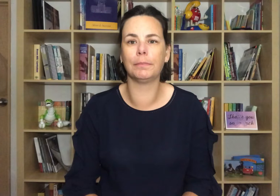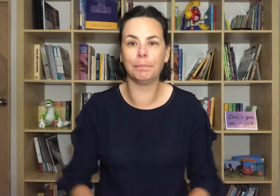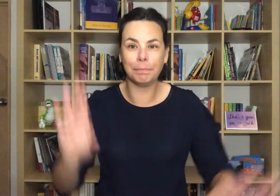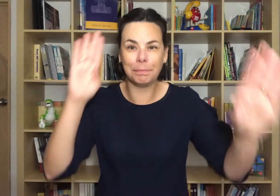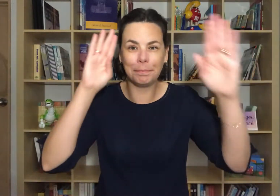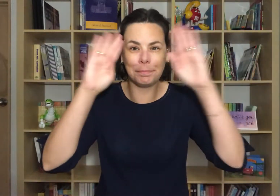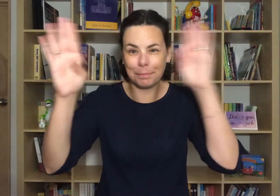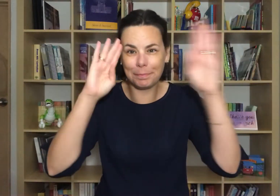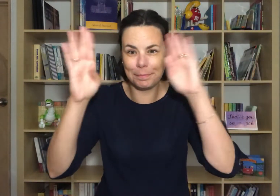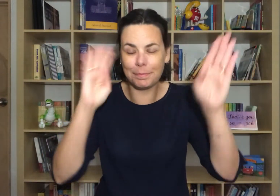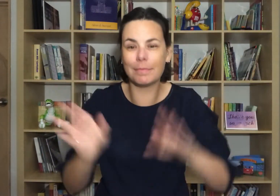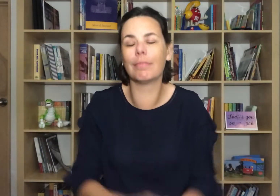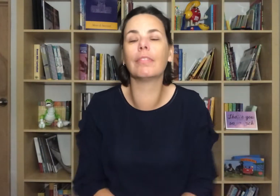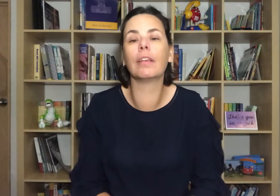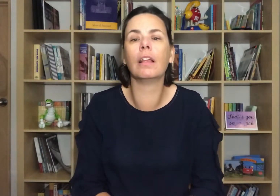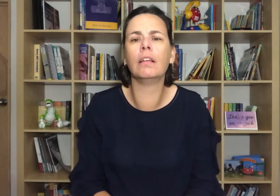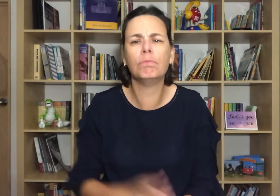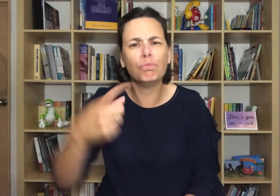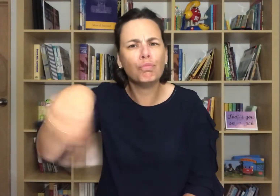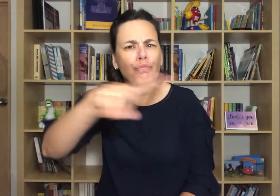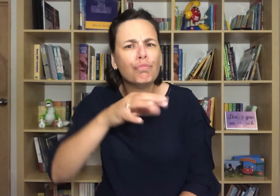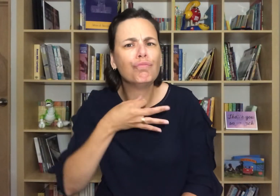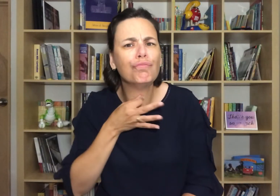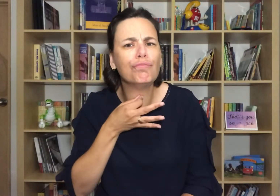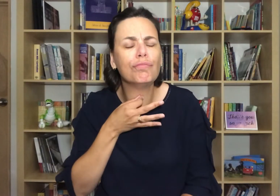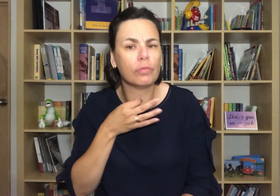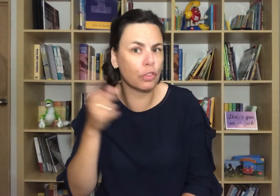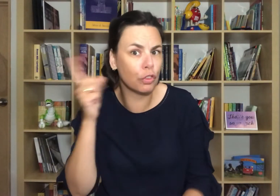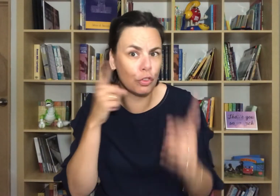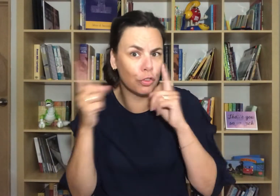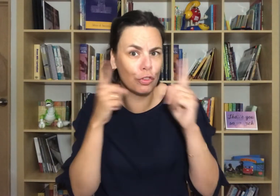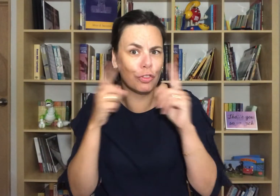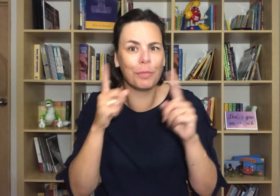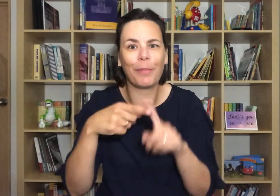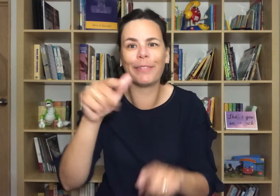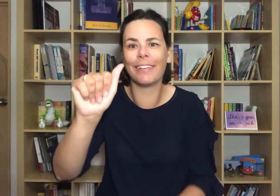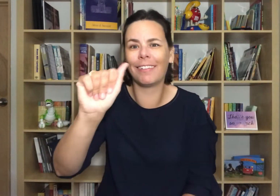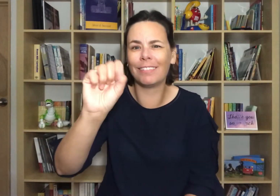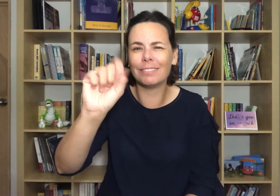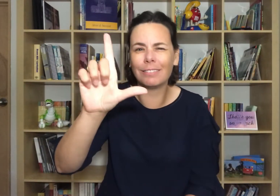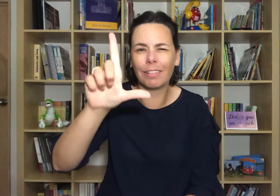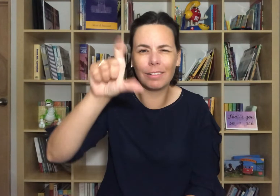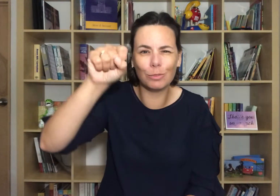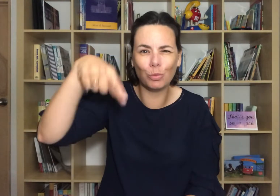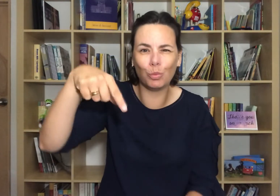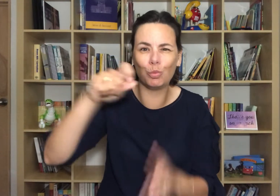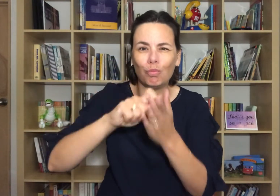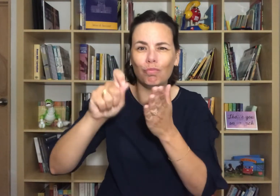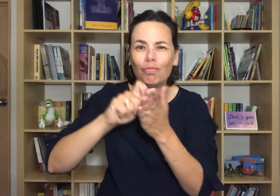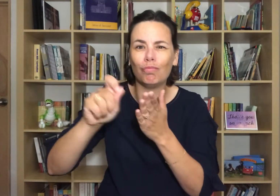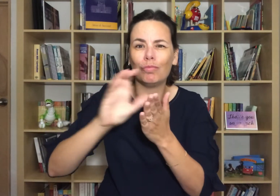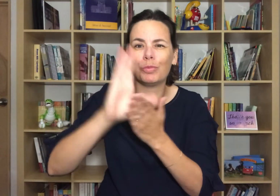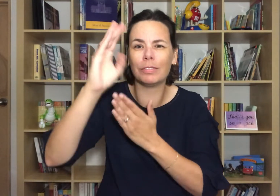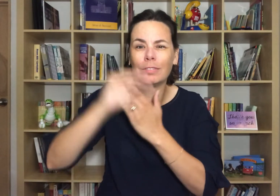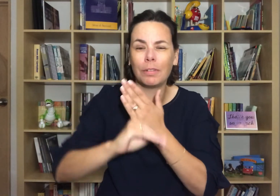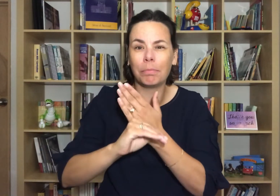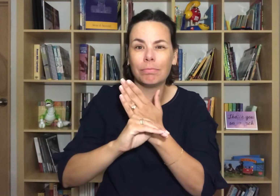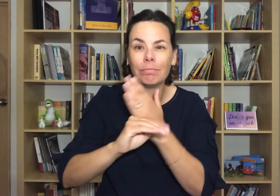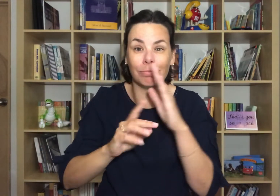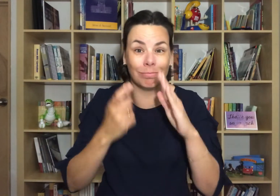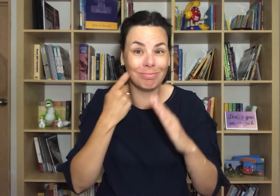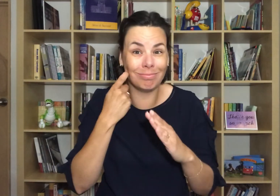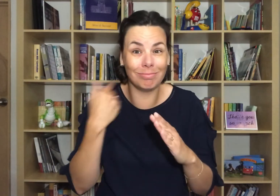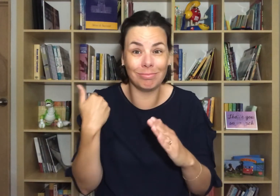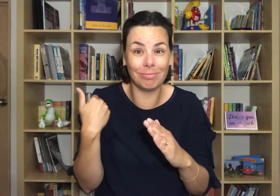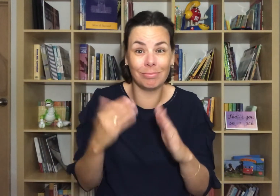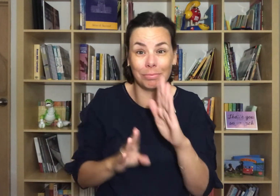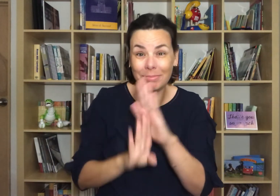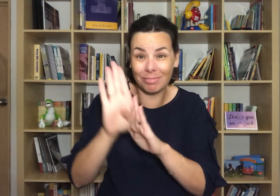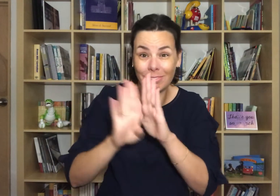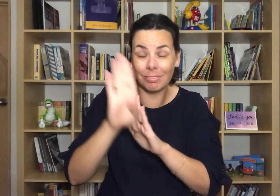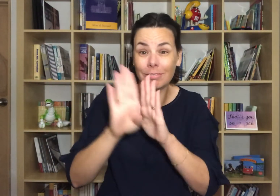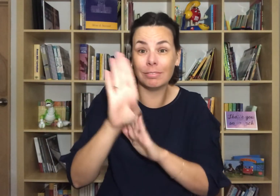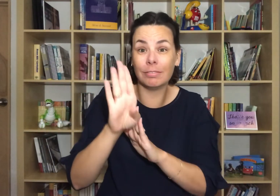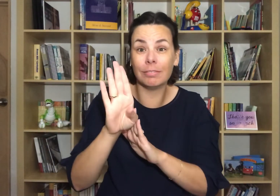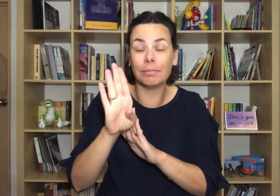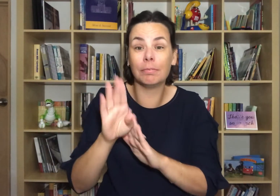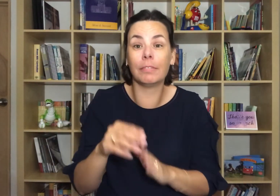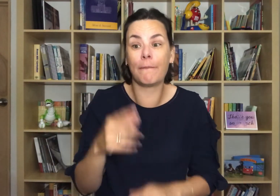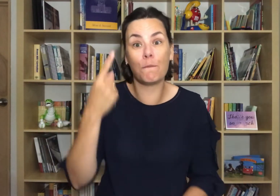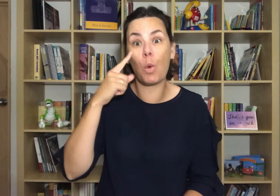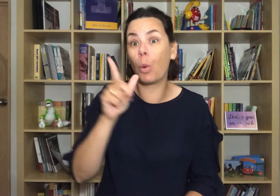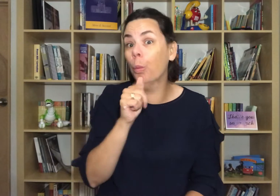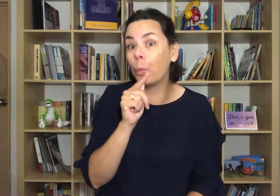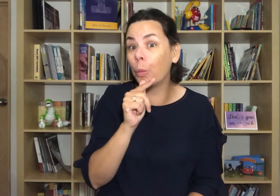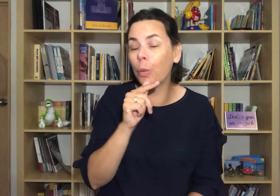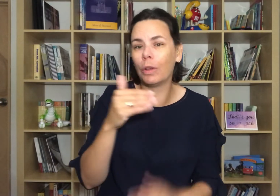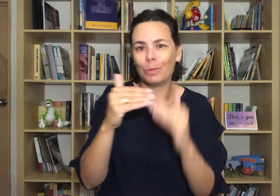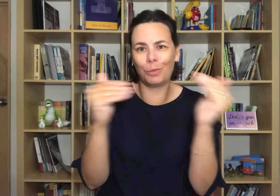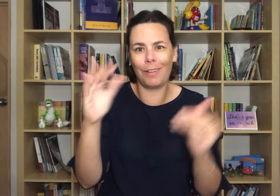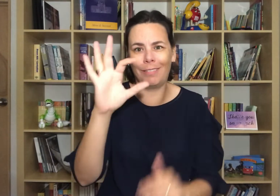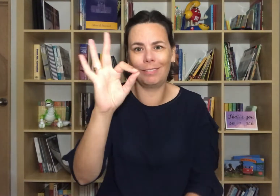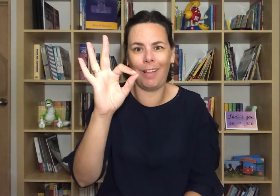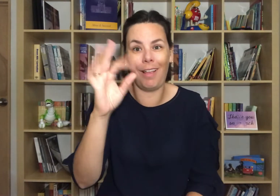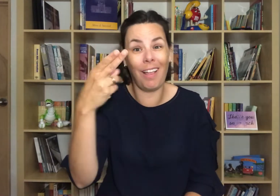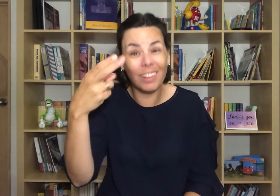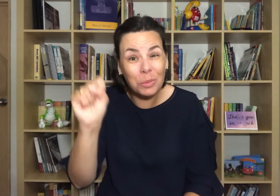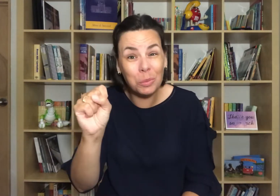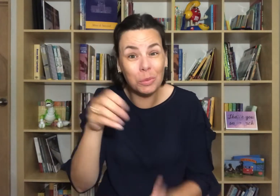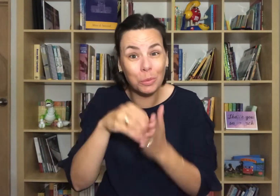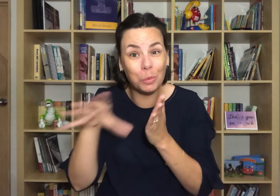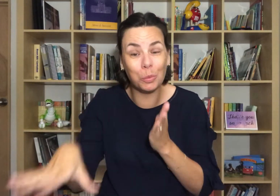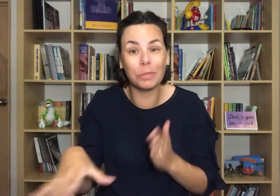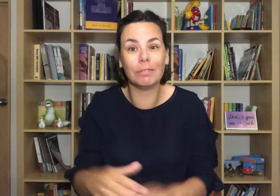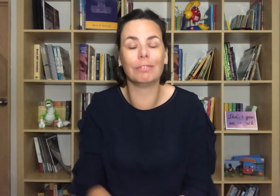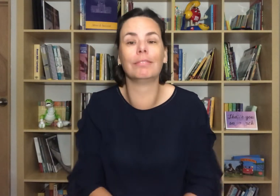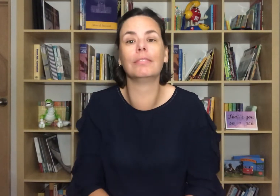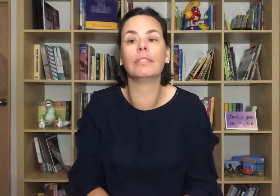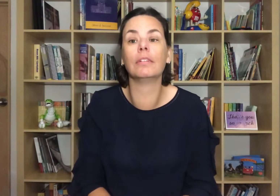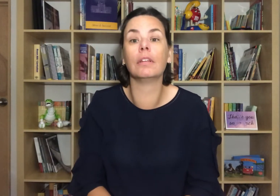HI, have you heard of ASL/LSQ curriclum writing for Grade 9 students, high schools was being developed?